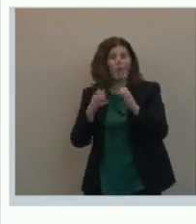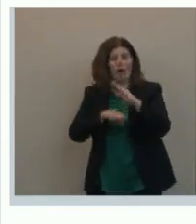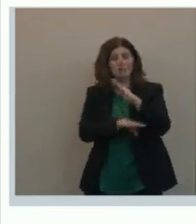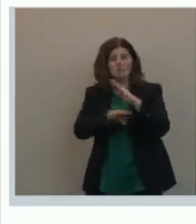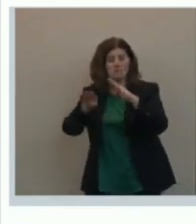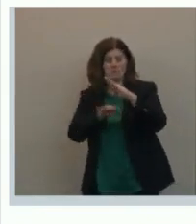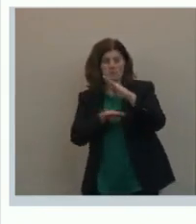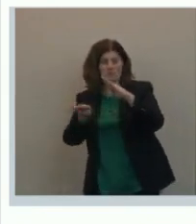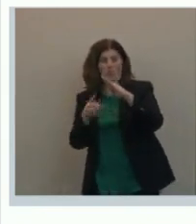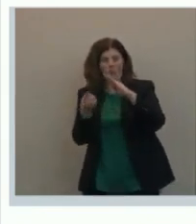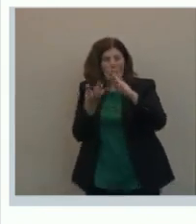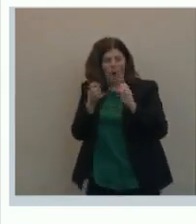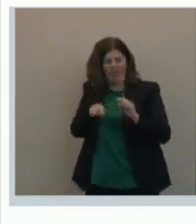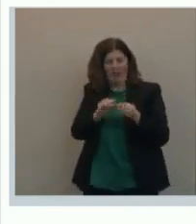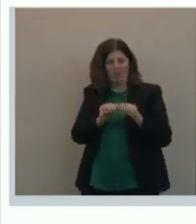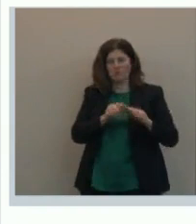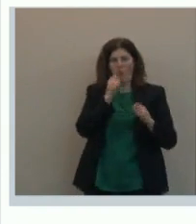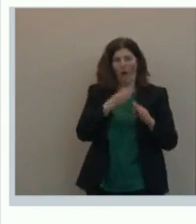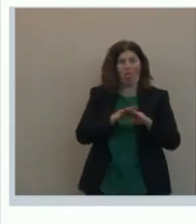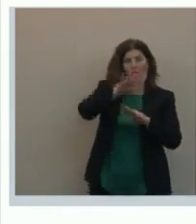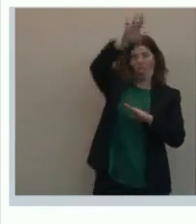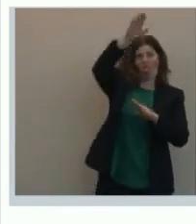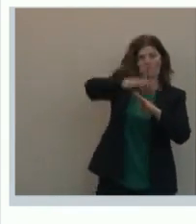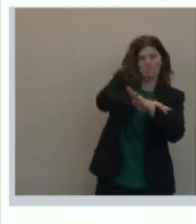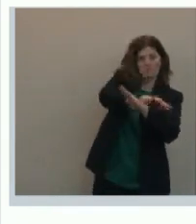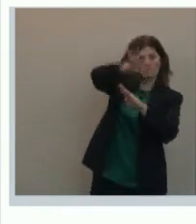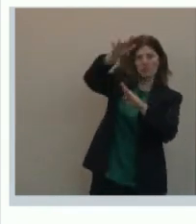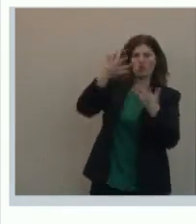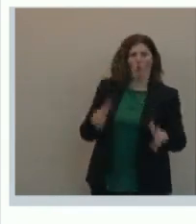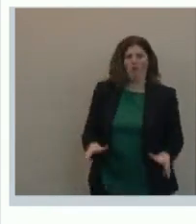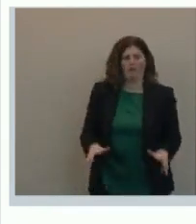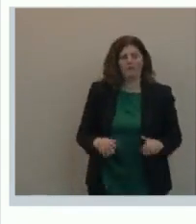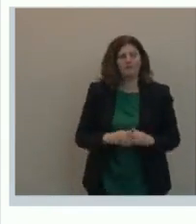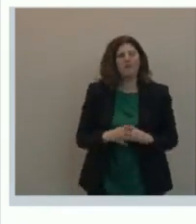YOU CAN SEE NEW MEXICO IS RUNNING AT THE BOTTOM OF THE PACK. THAT’S WHERE WE WANT BE.